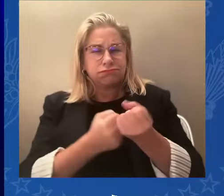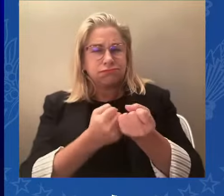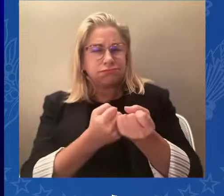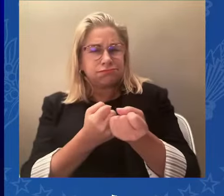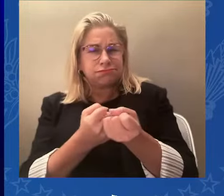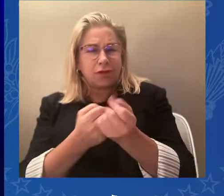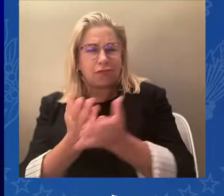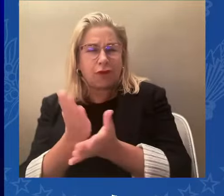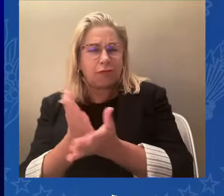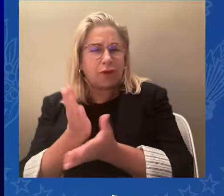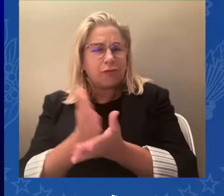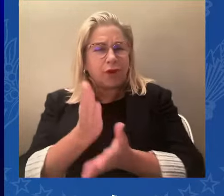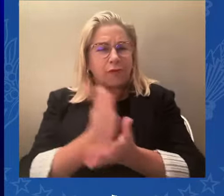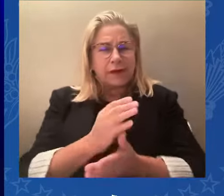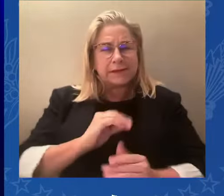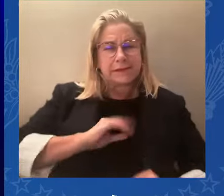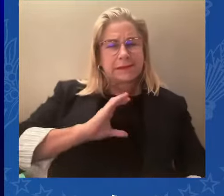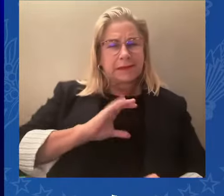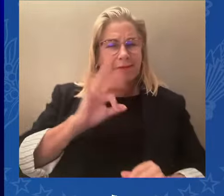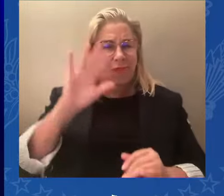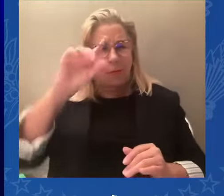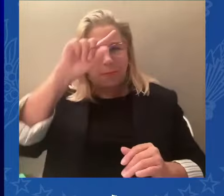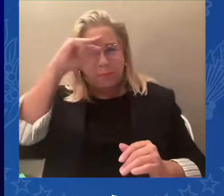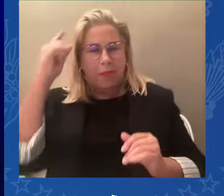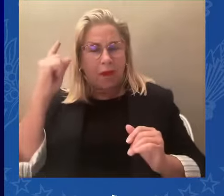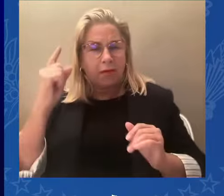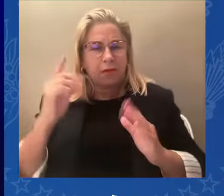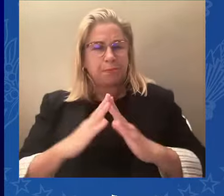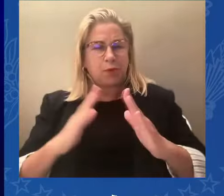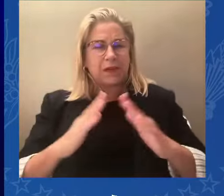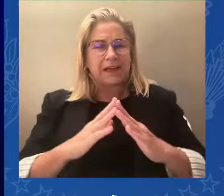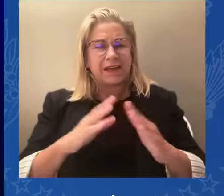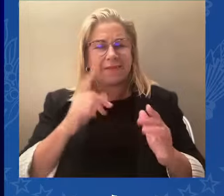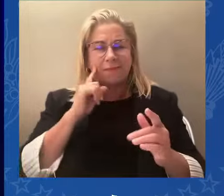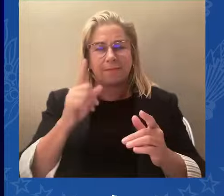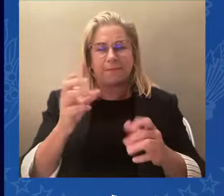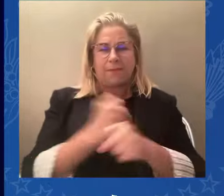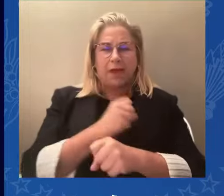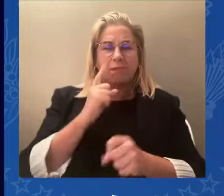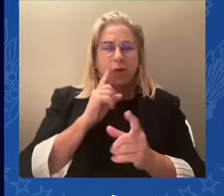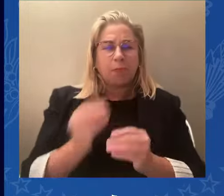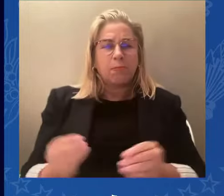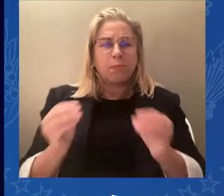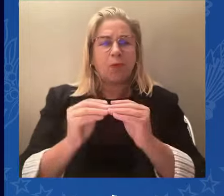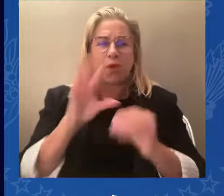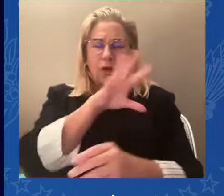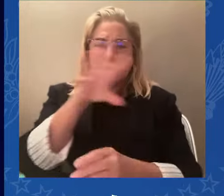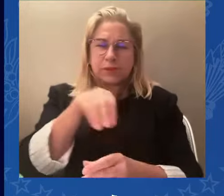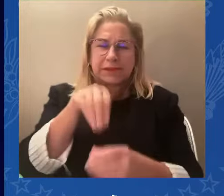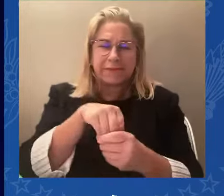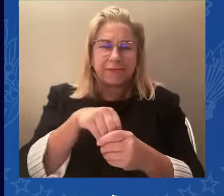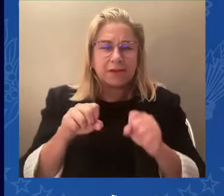From his early years in the Senate to his historic tenure as the 46th president of the United States, President Biden has been a steadfast advocate